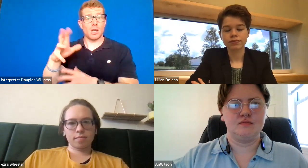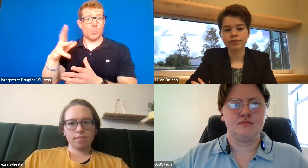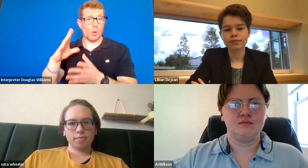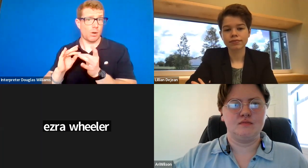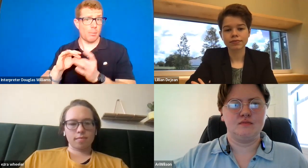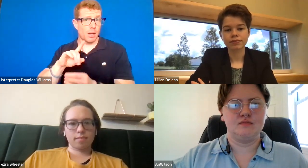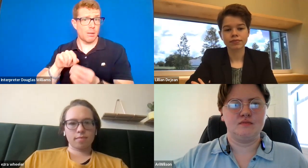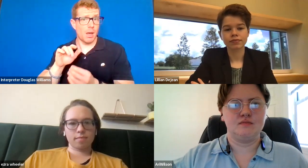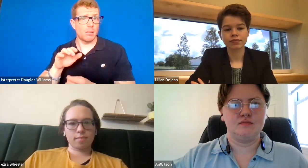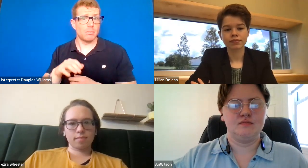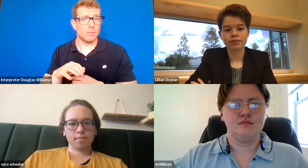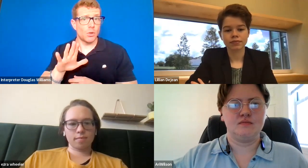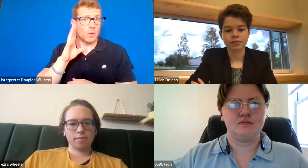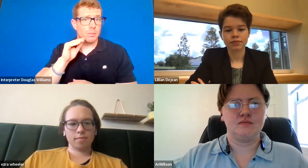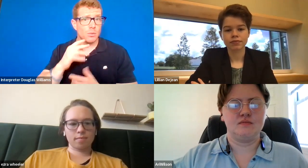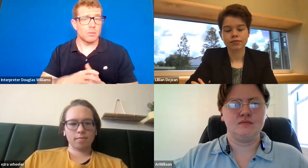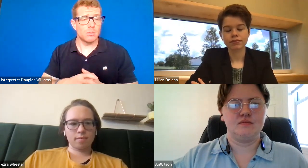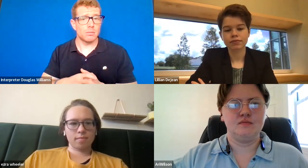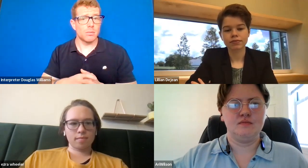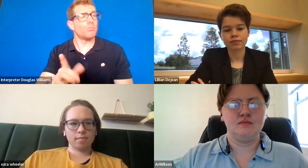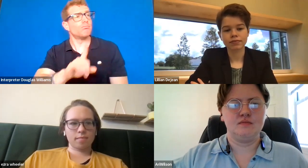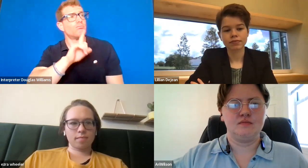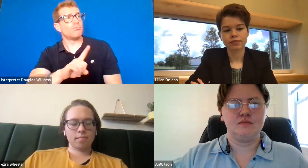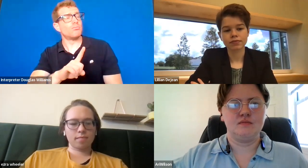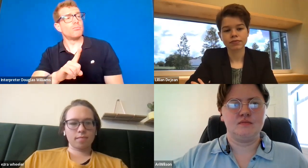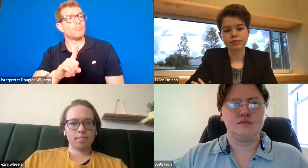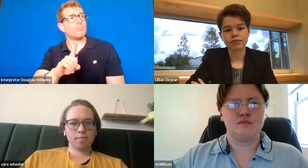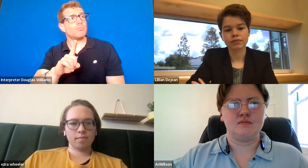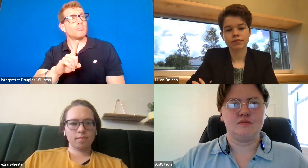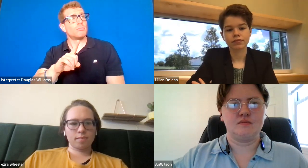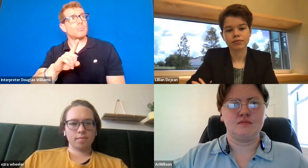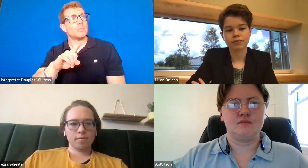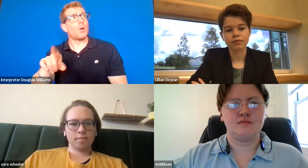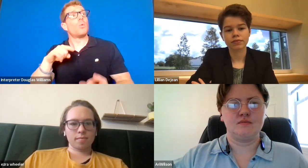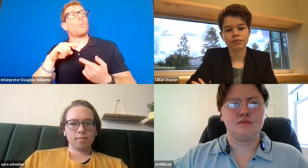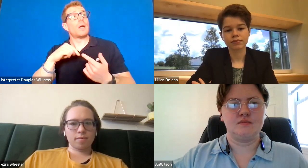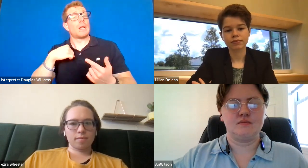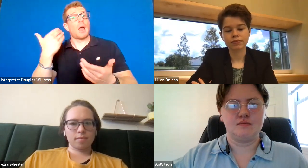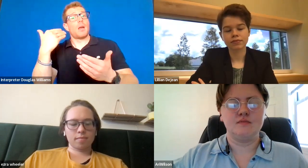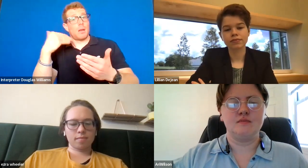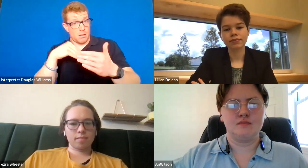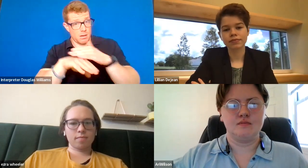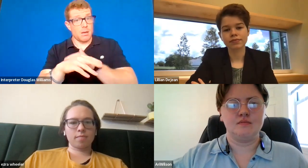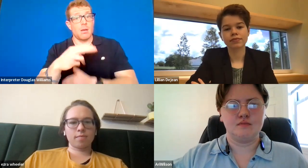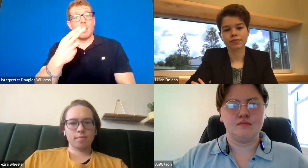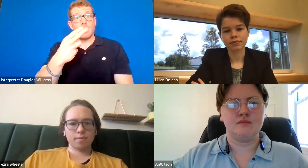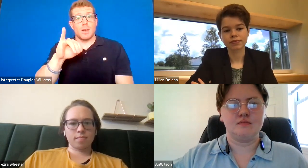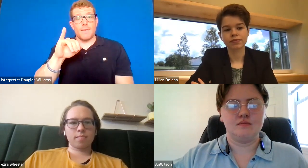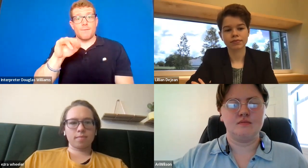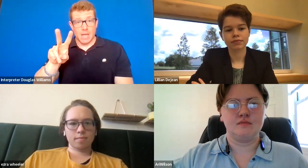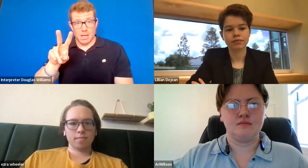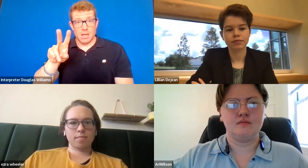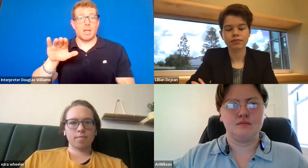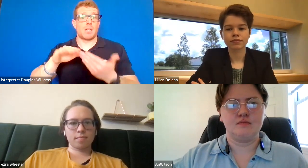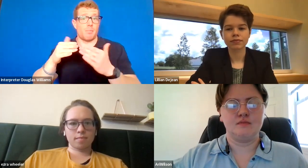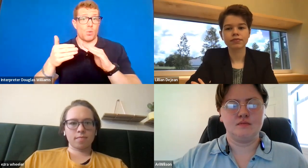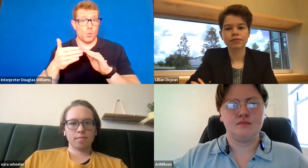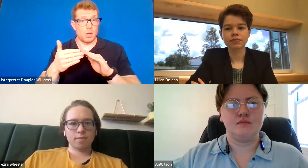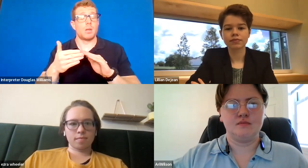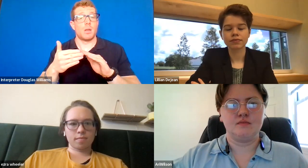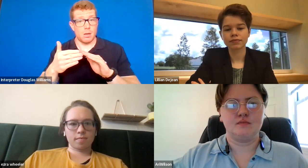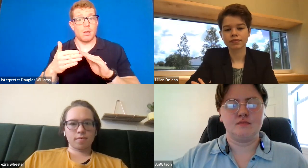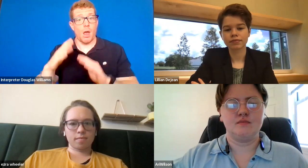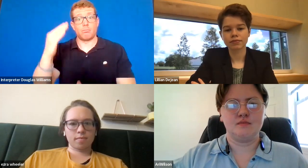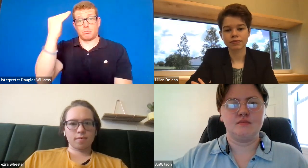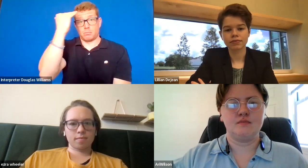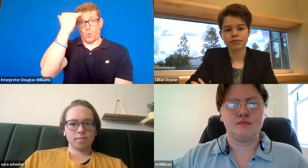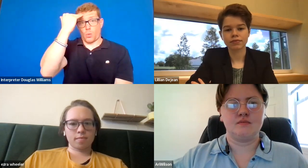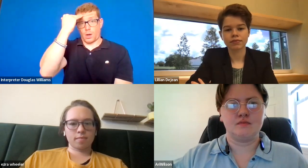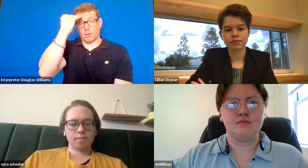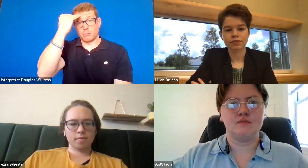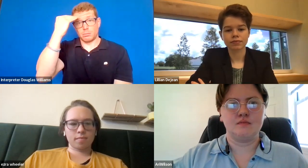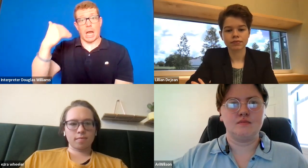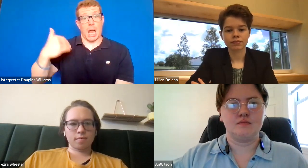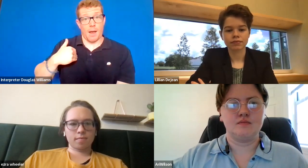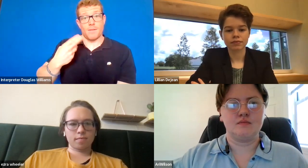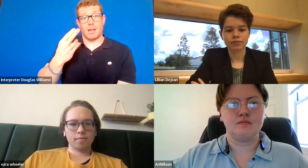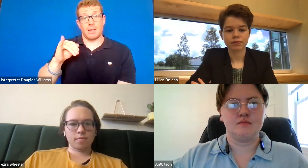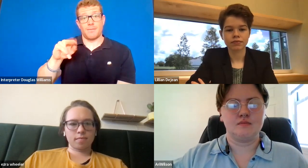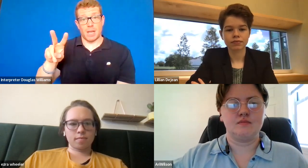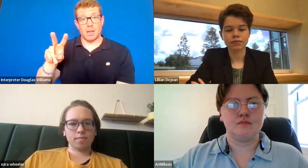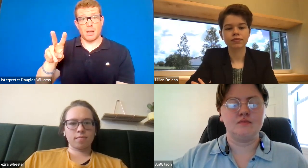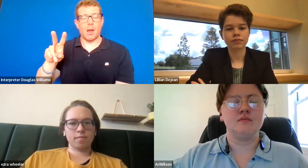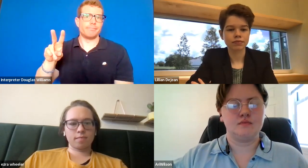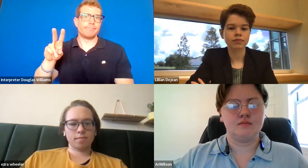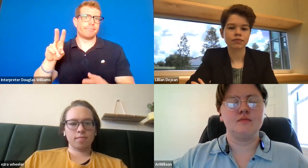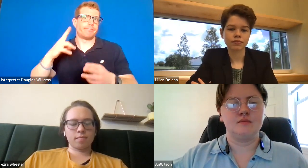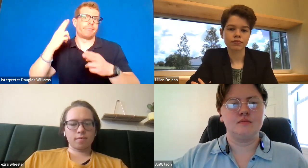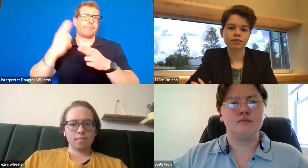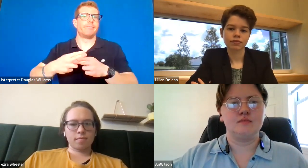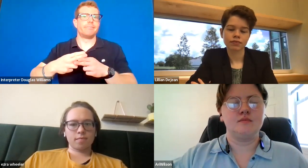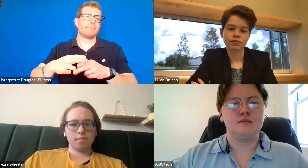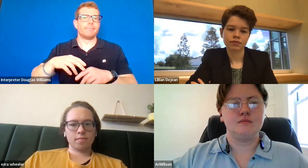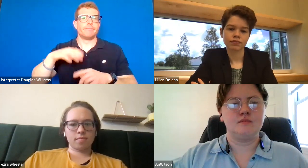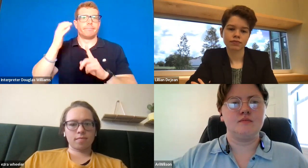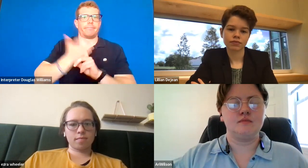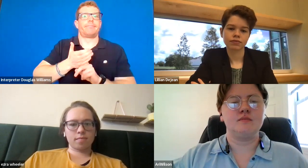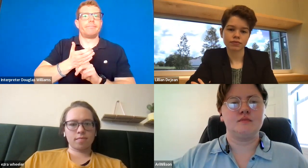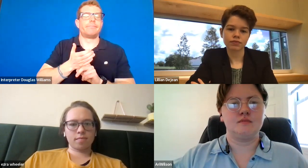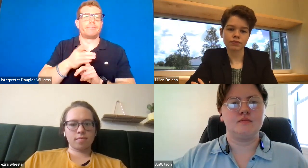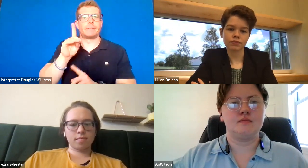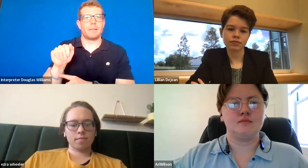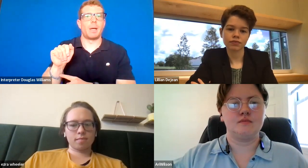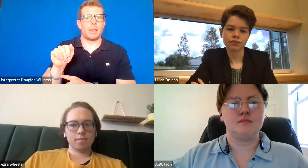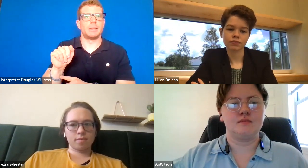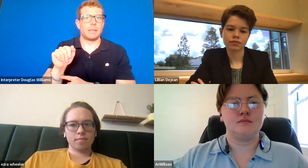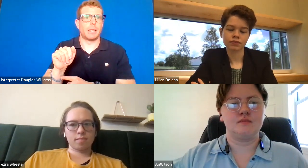Yes, most definitely I mean coming coming into the hiv community because of, or knowing that, having Hiv is in considered an invisible disability and accepting the fact that it's related to the new system that's why